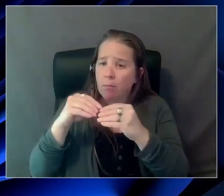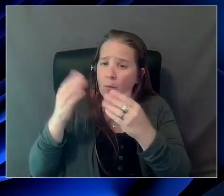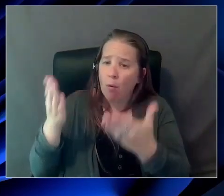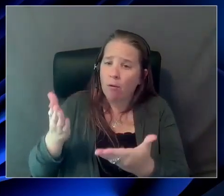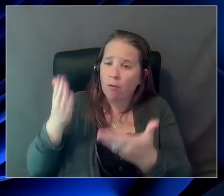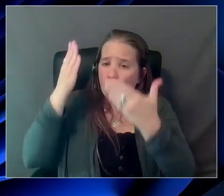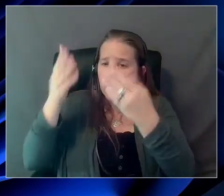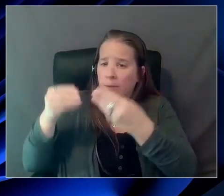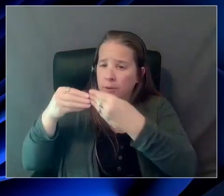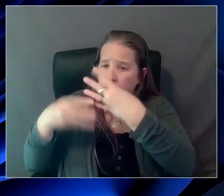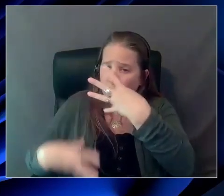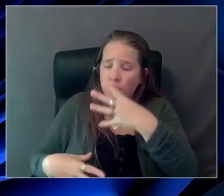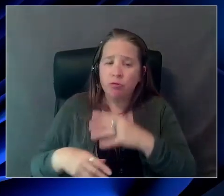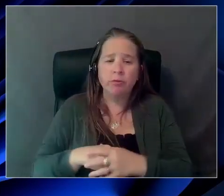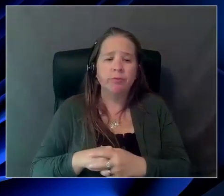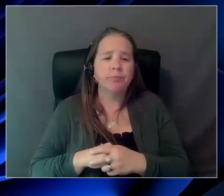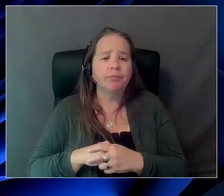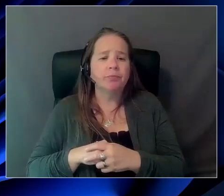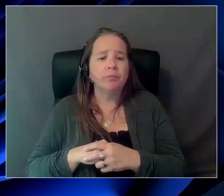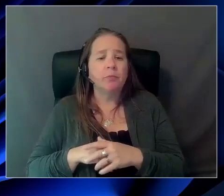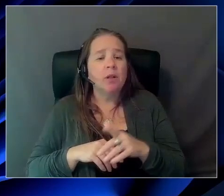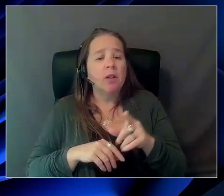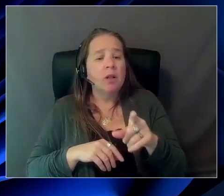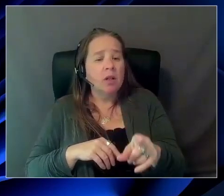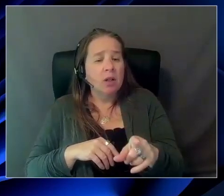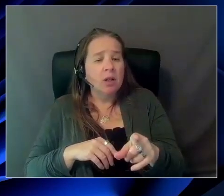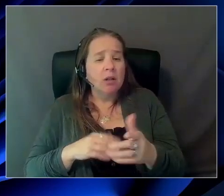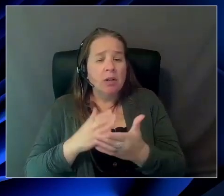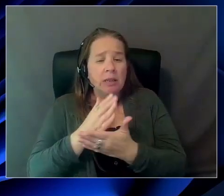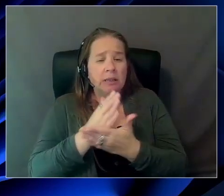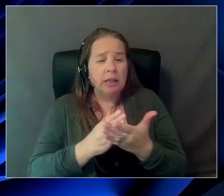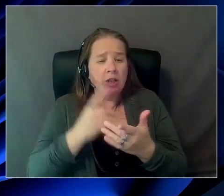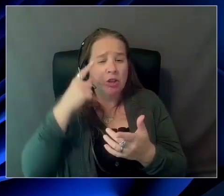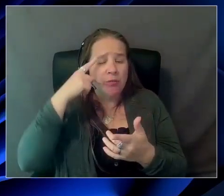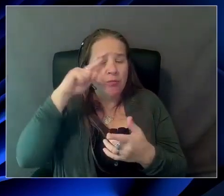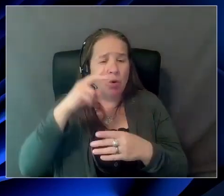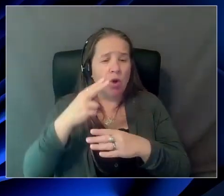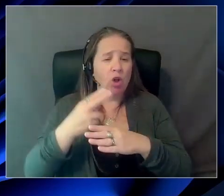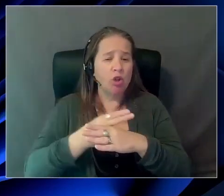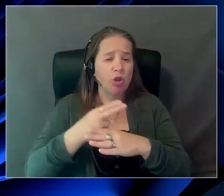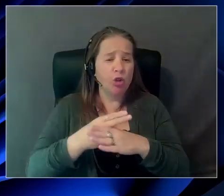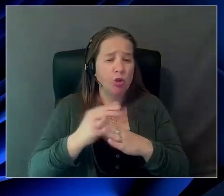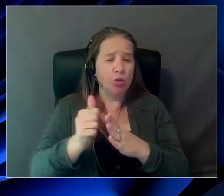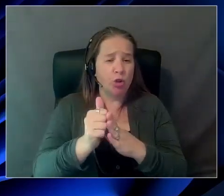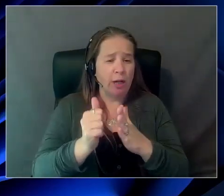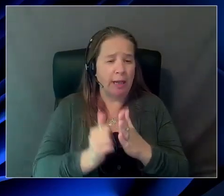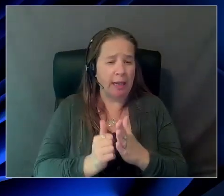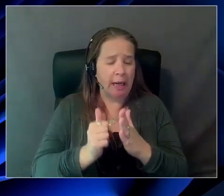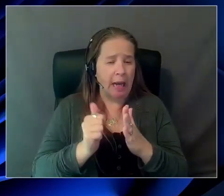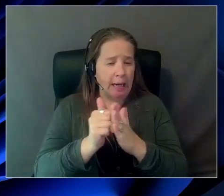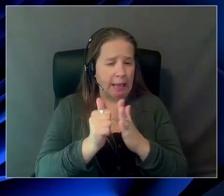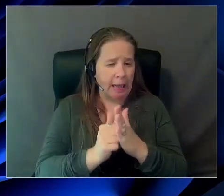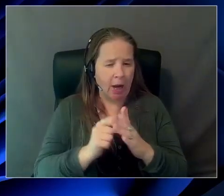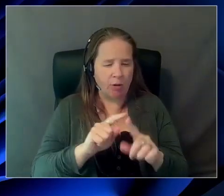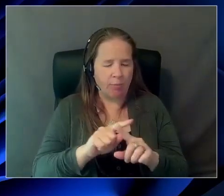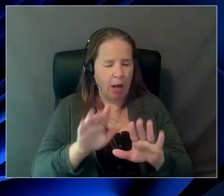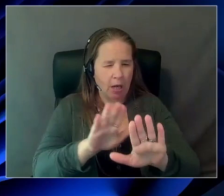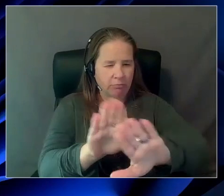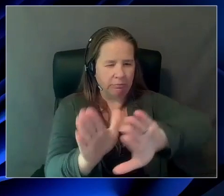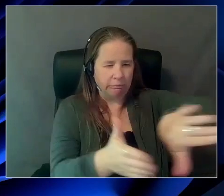so. There is a section here for user account, but I'm not actually going to show you that I'm going to